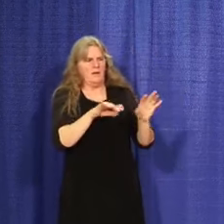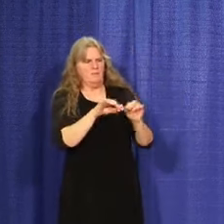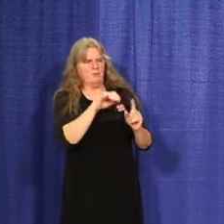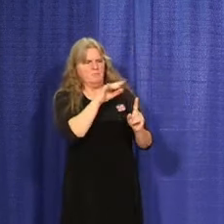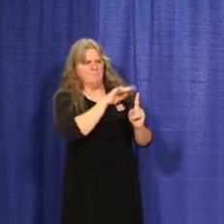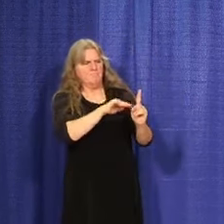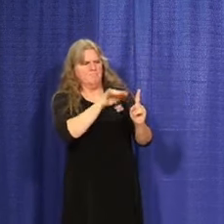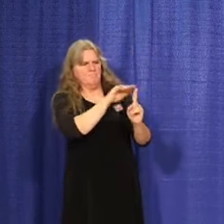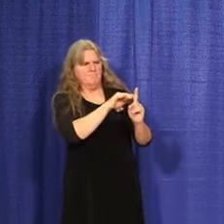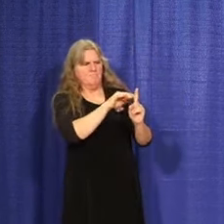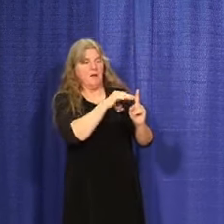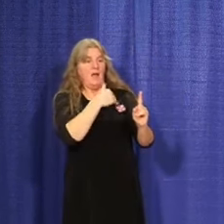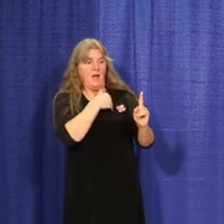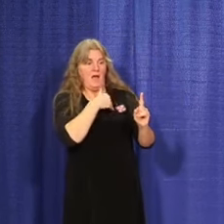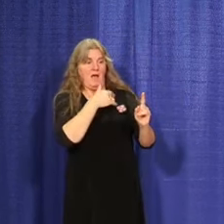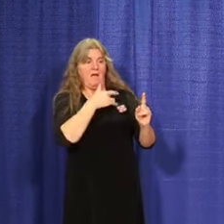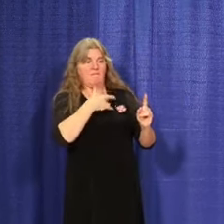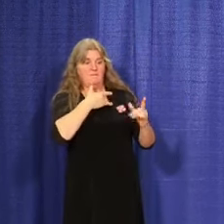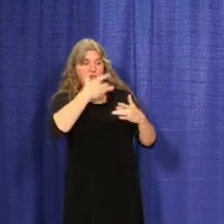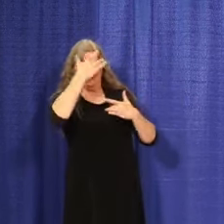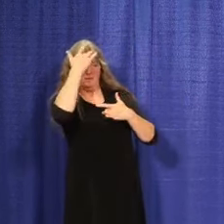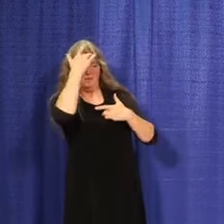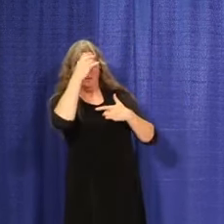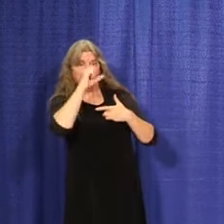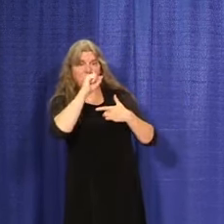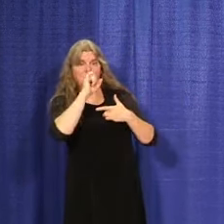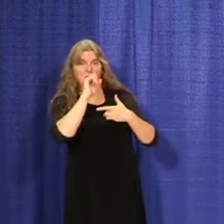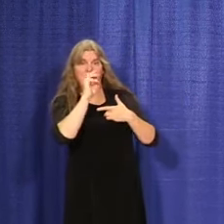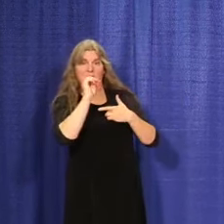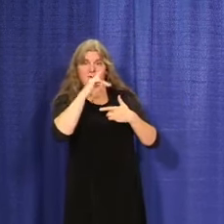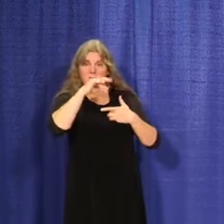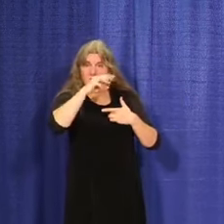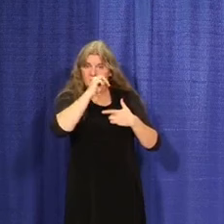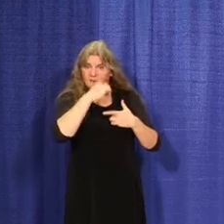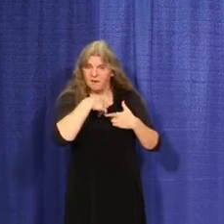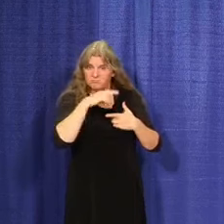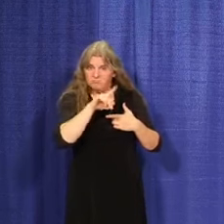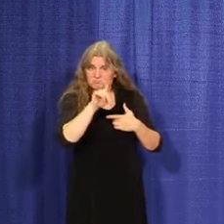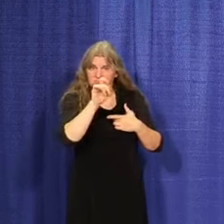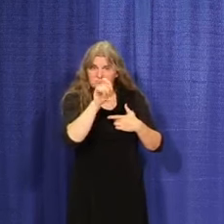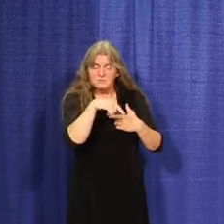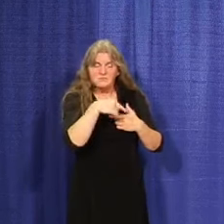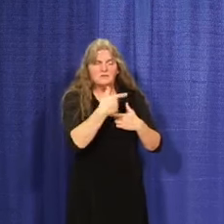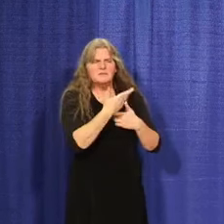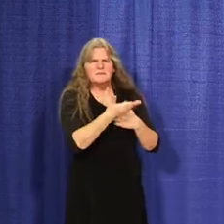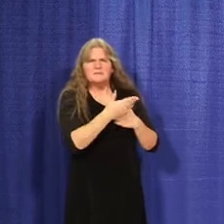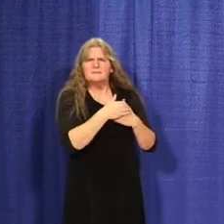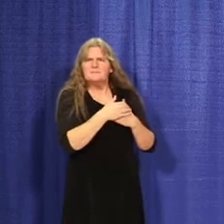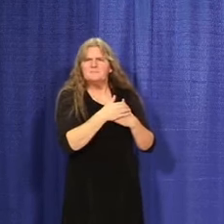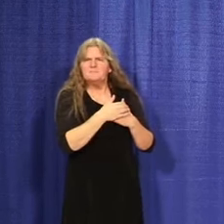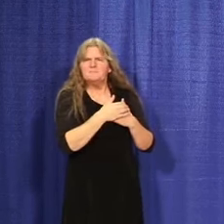those symptoms, and is it giving